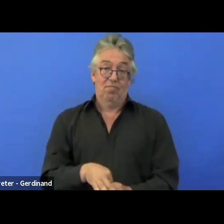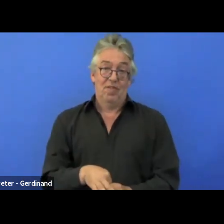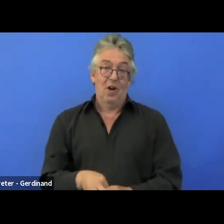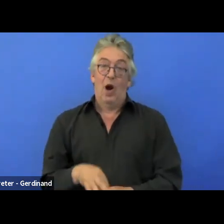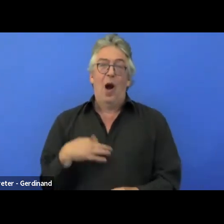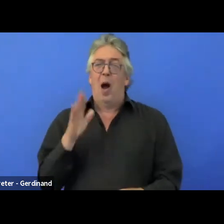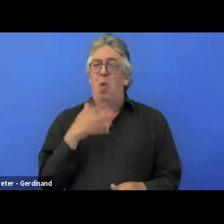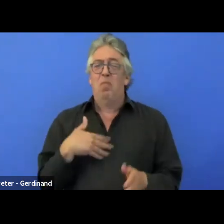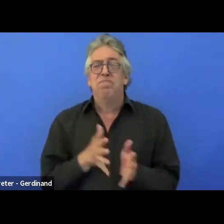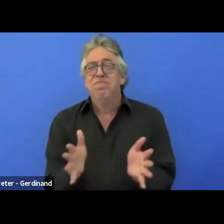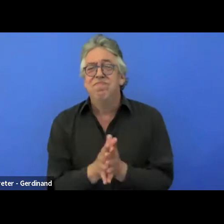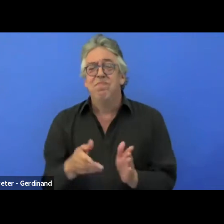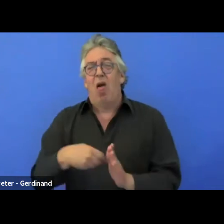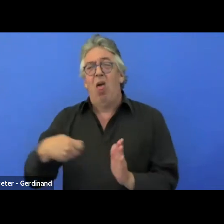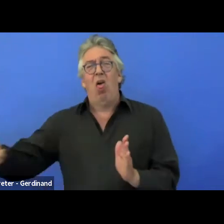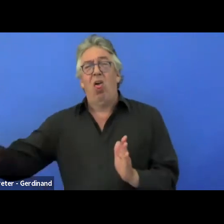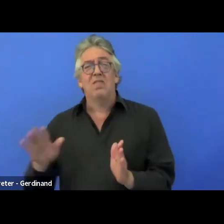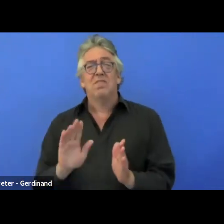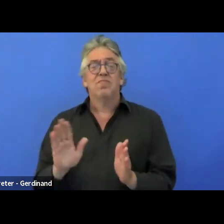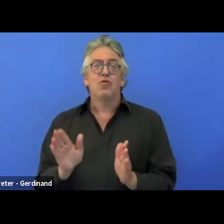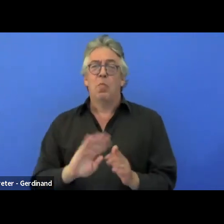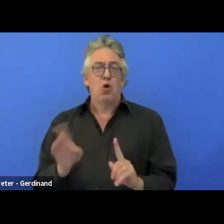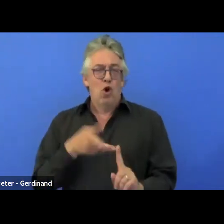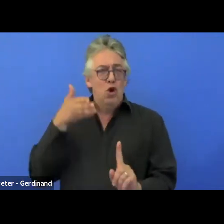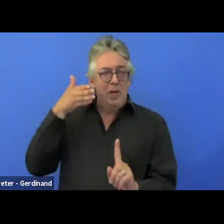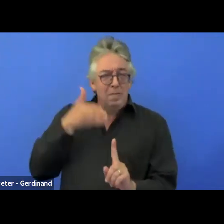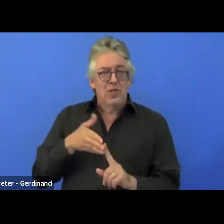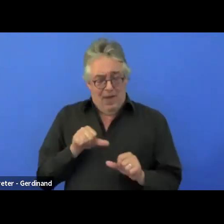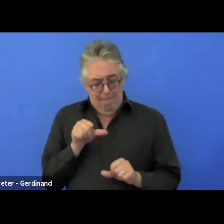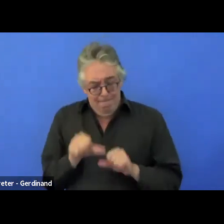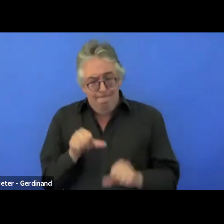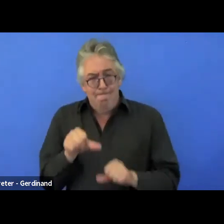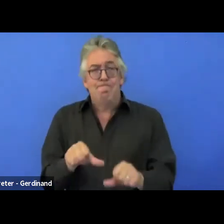but you need to know there are specific rules. Next.